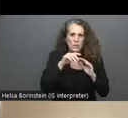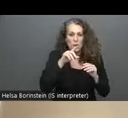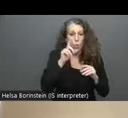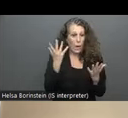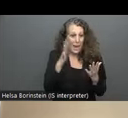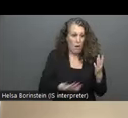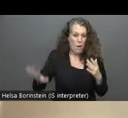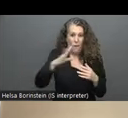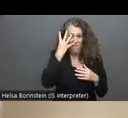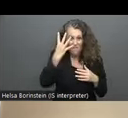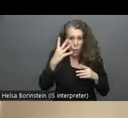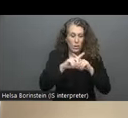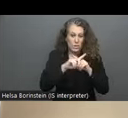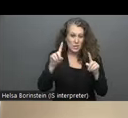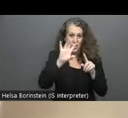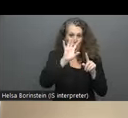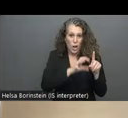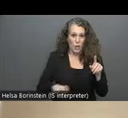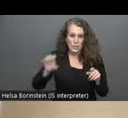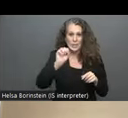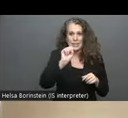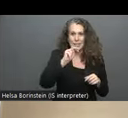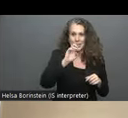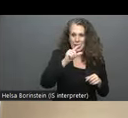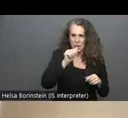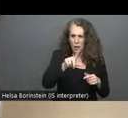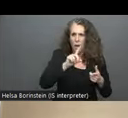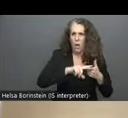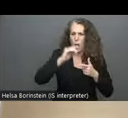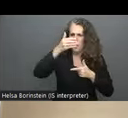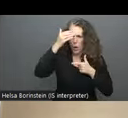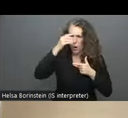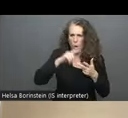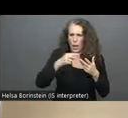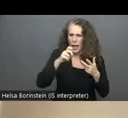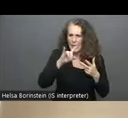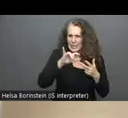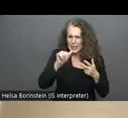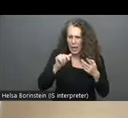again, will be no Boomer working on Tuesday, we will present this replay will push a new